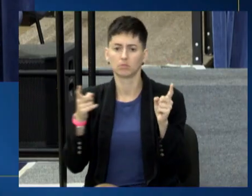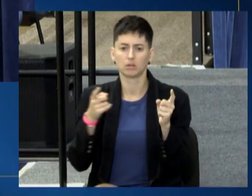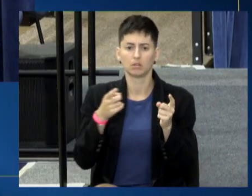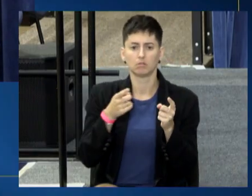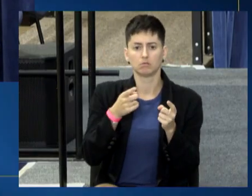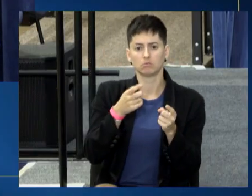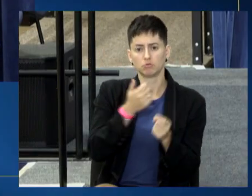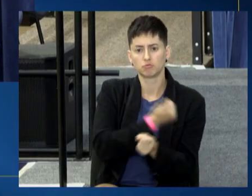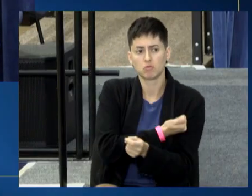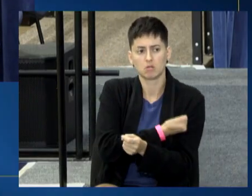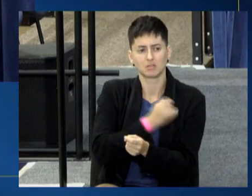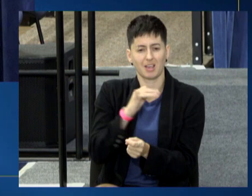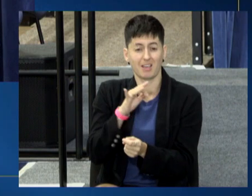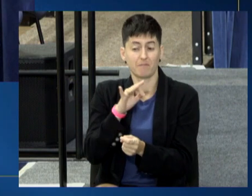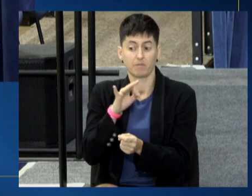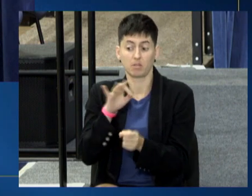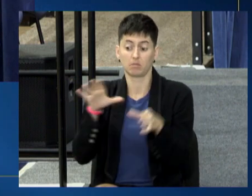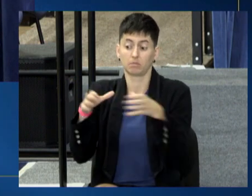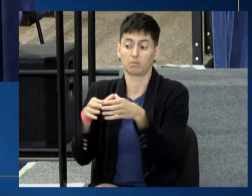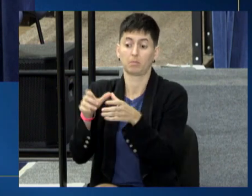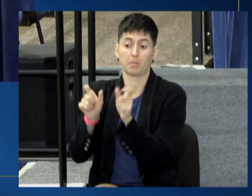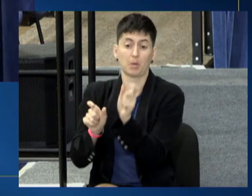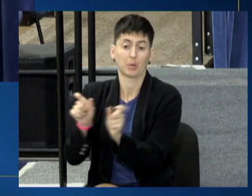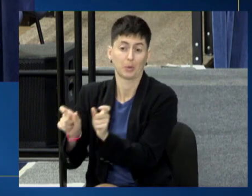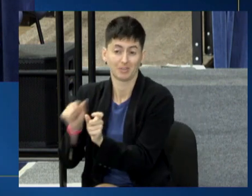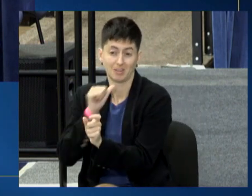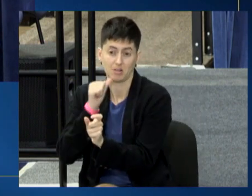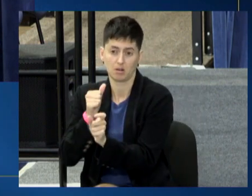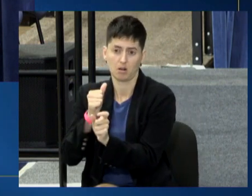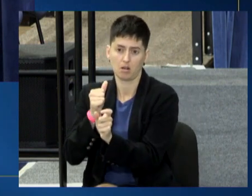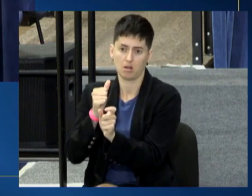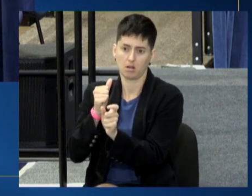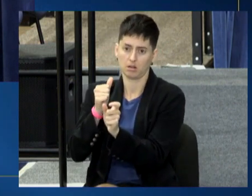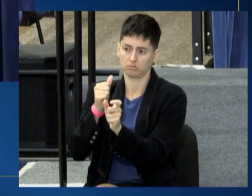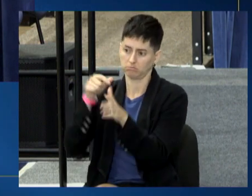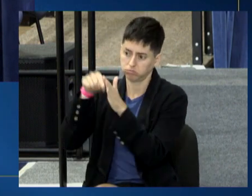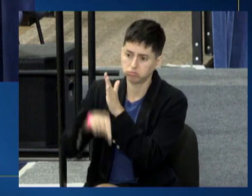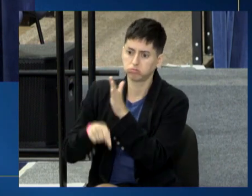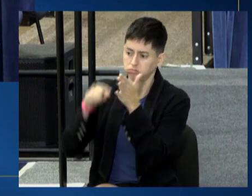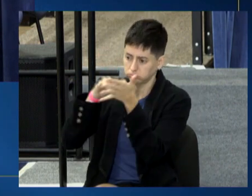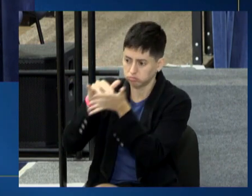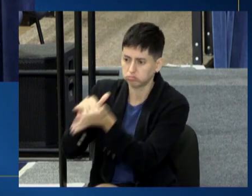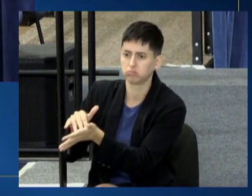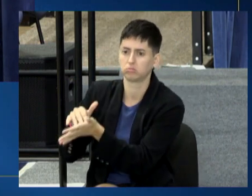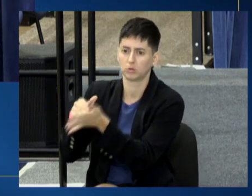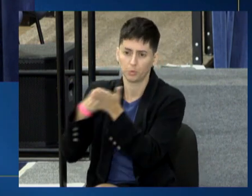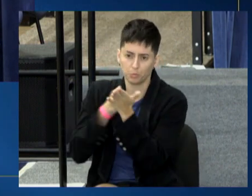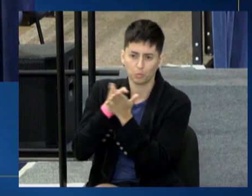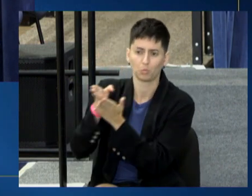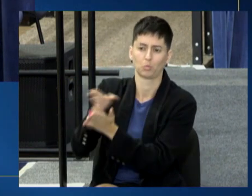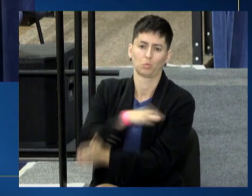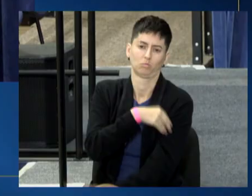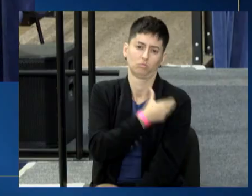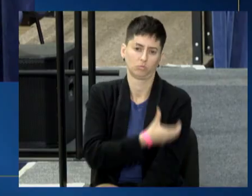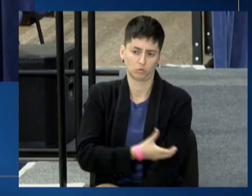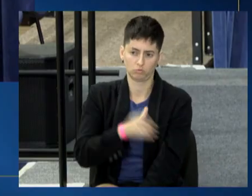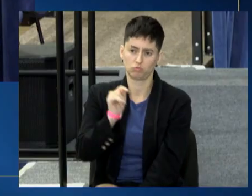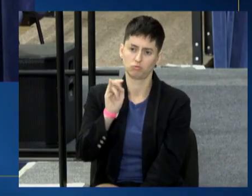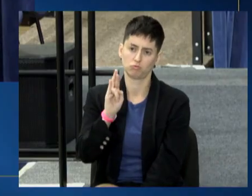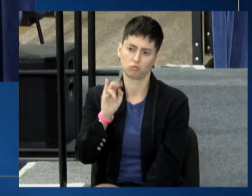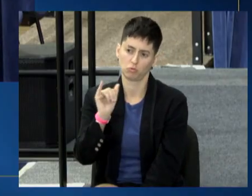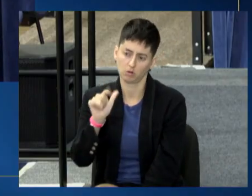pivotal trial? This is a big problem. So, racial and ethnic subgroups, older adults, et cetera.